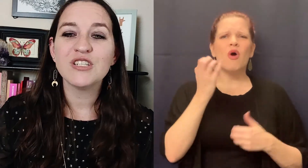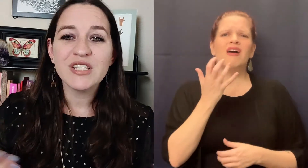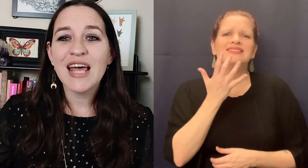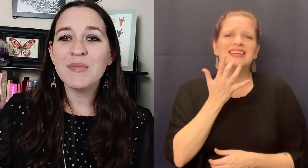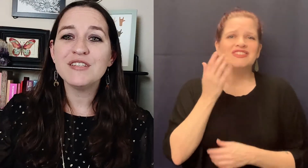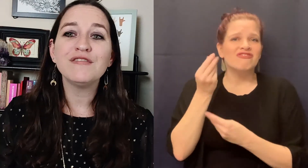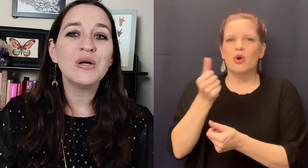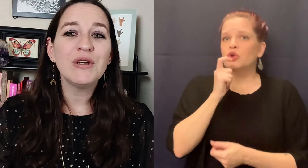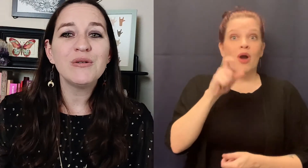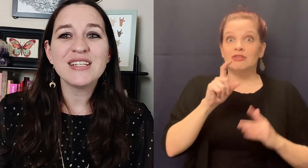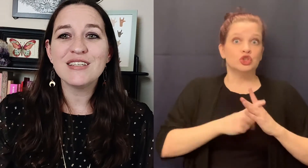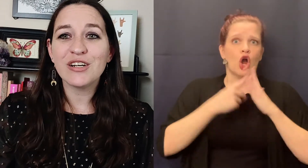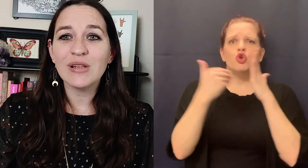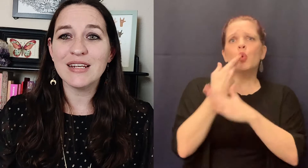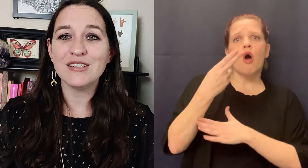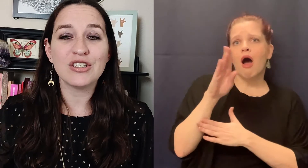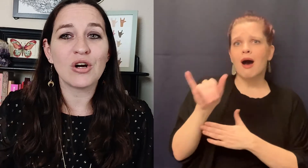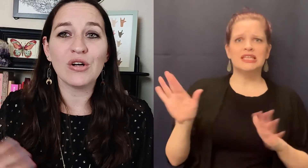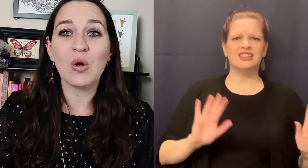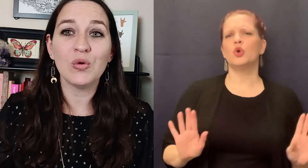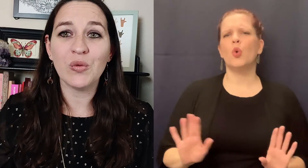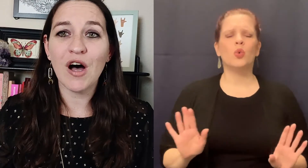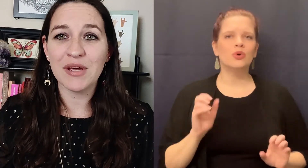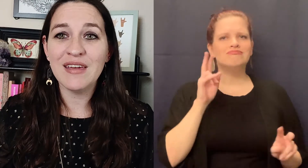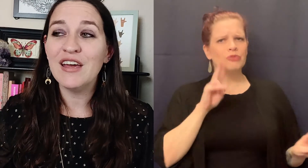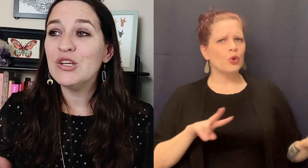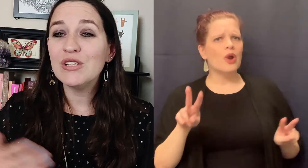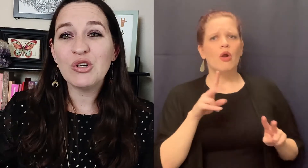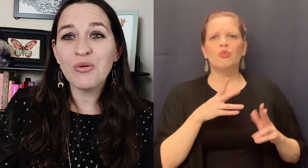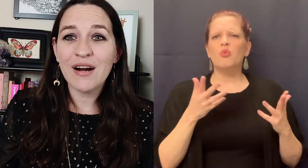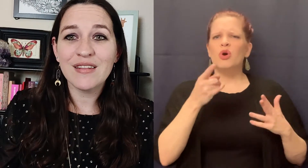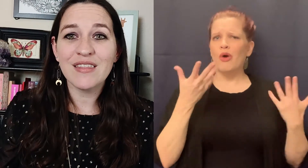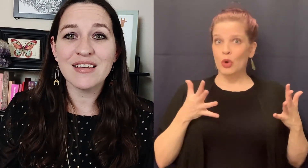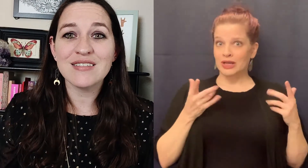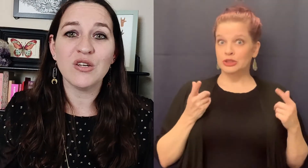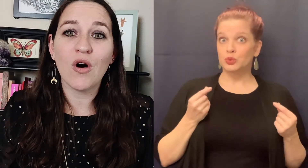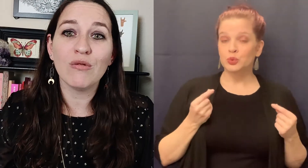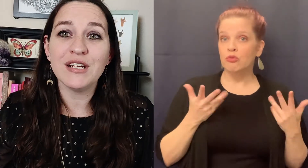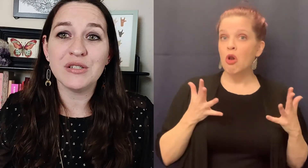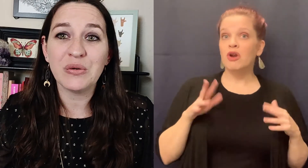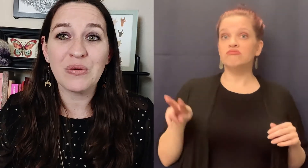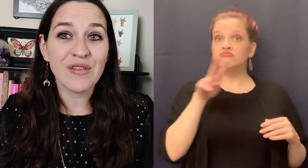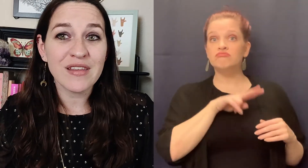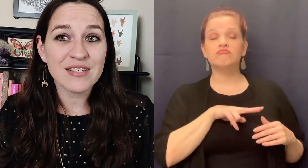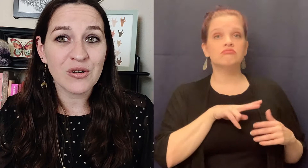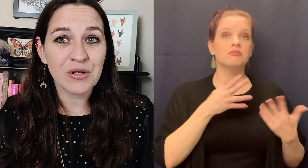So to tap into flow, you don't necessarily need to start a whole new hobby. You can look around the things that you already do or the things that are